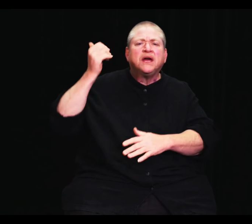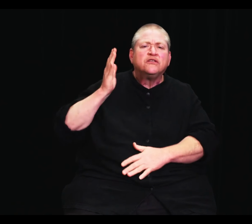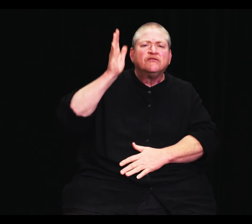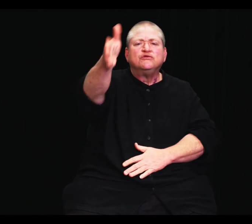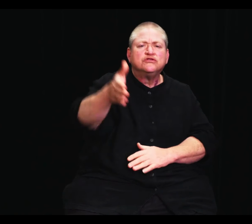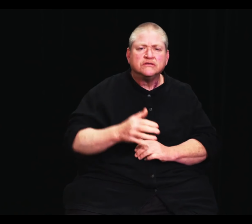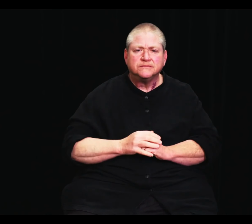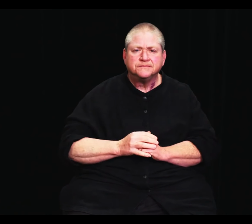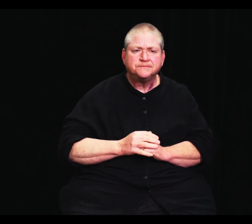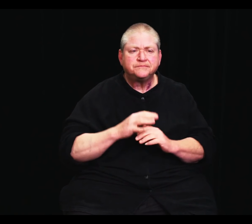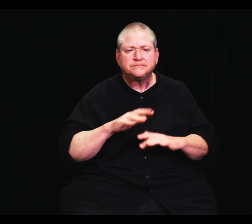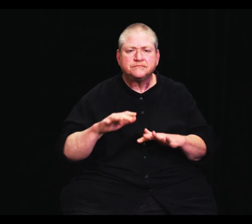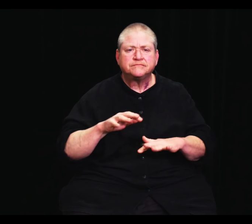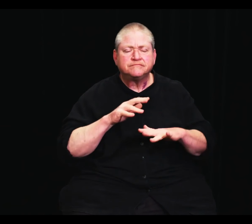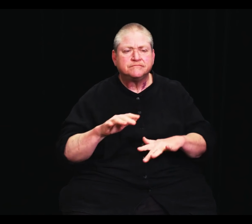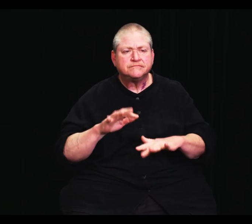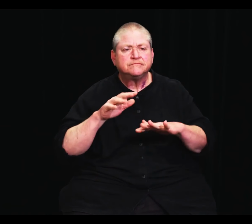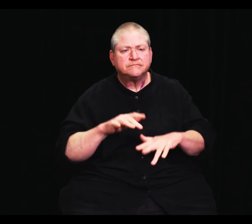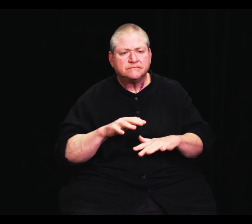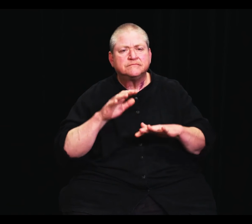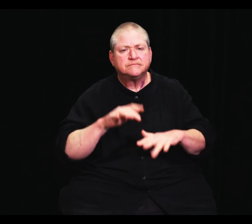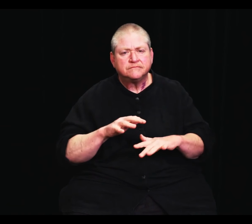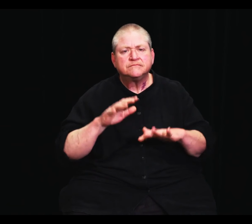and engaged citizens that create a better future.